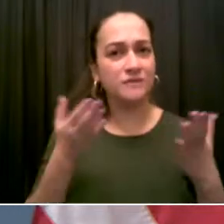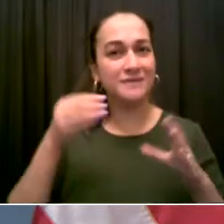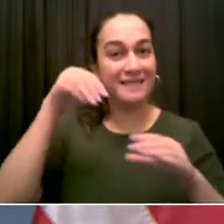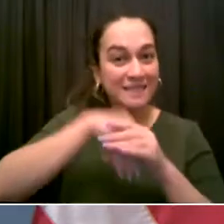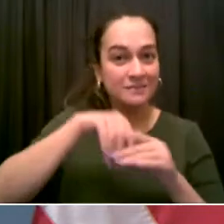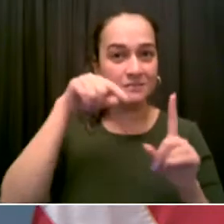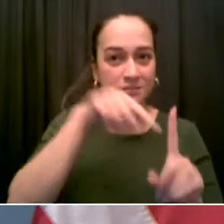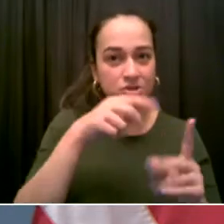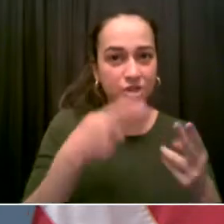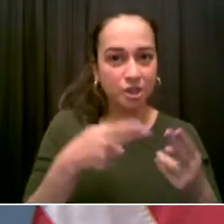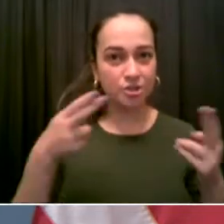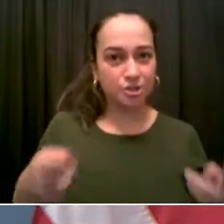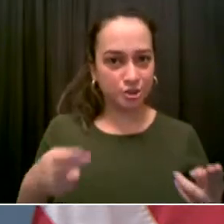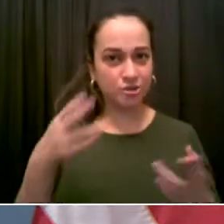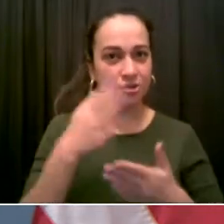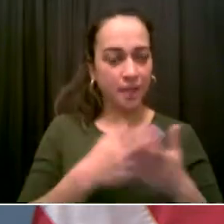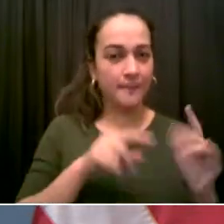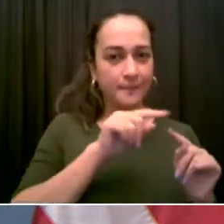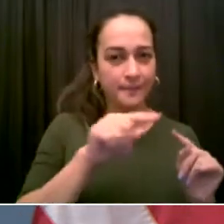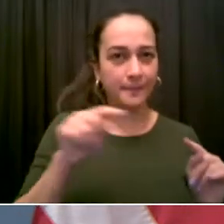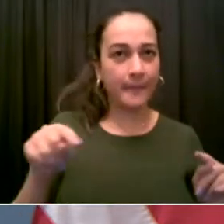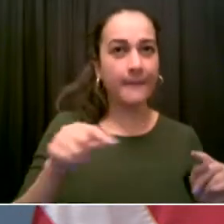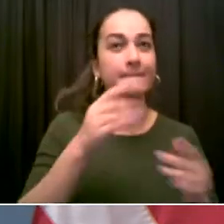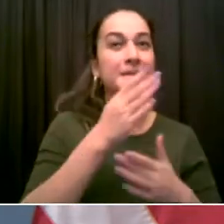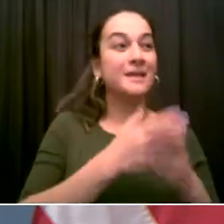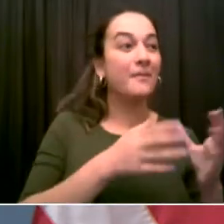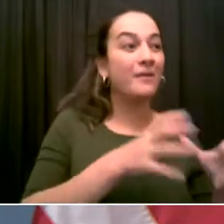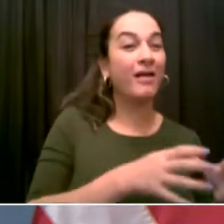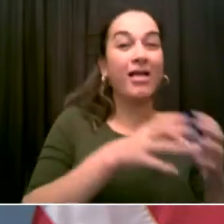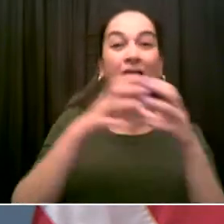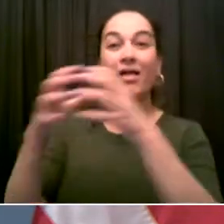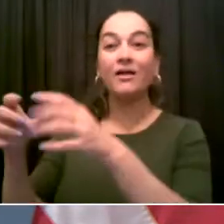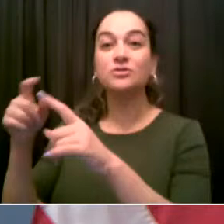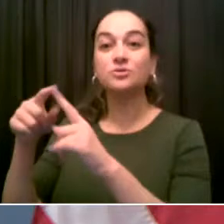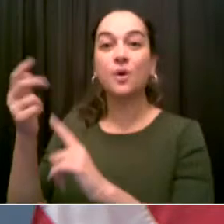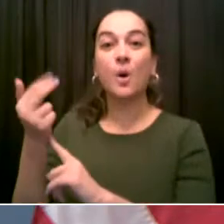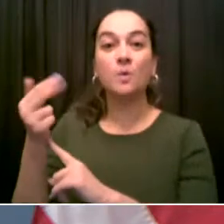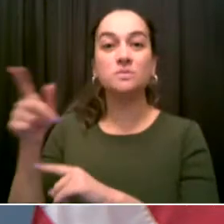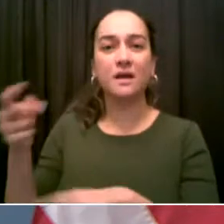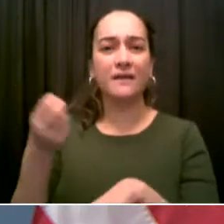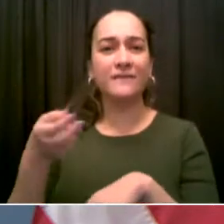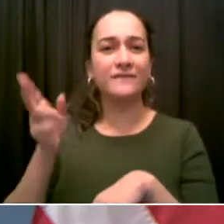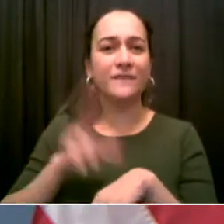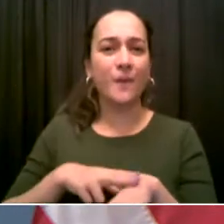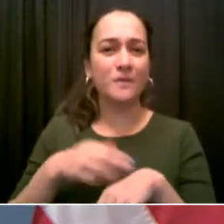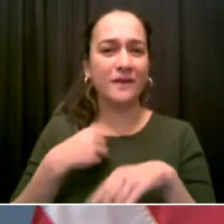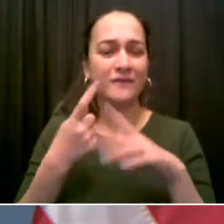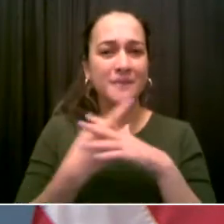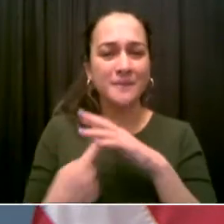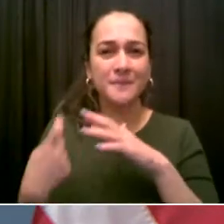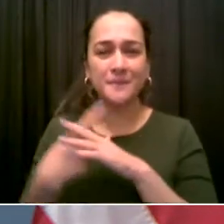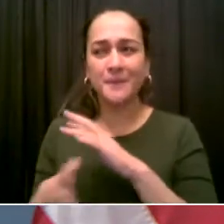SERVICES IN THE SHELTER D ANNOW THEY HAVE THE SAME CLIENT